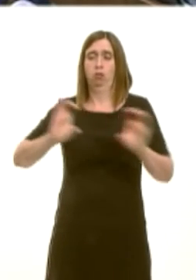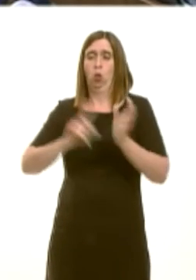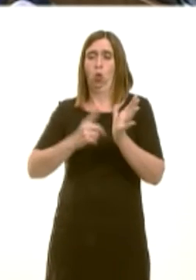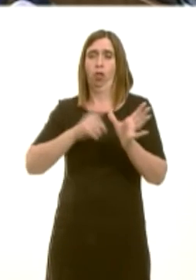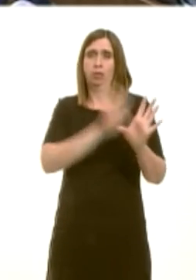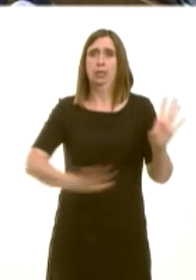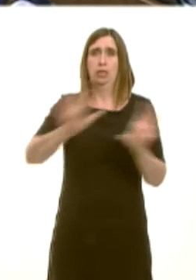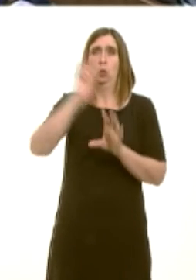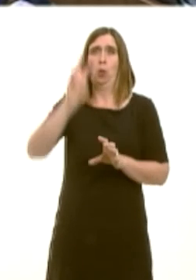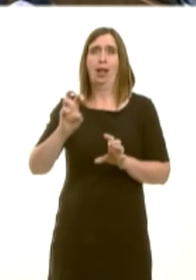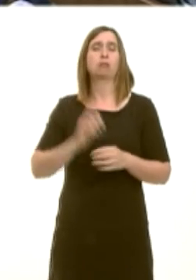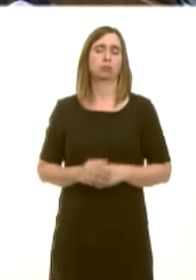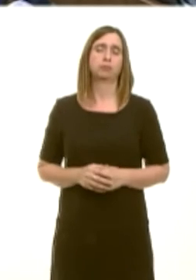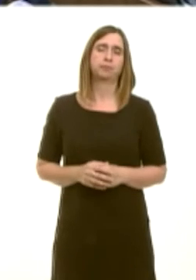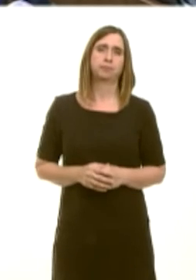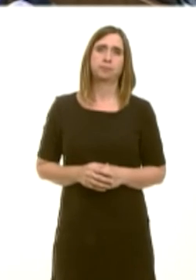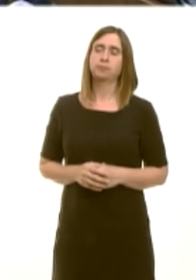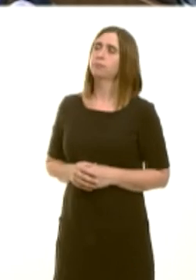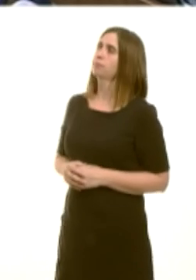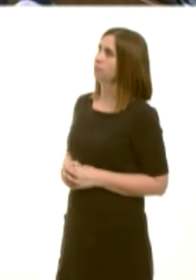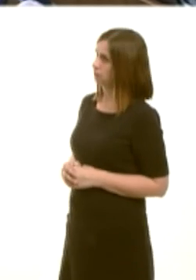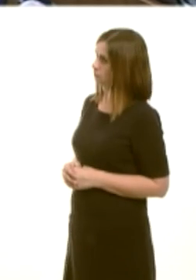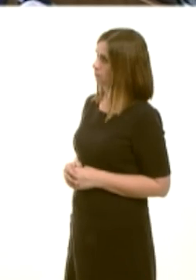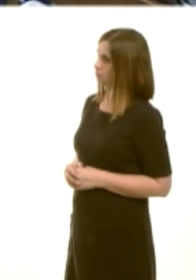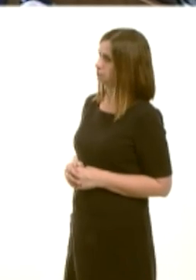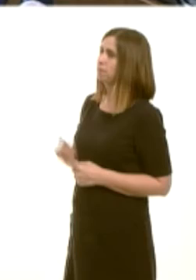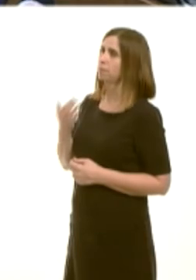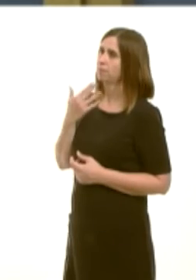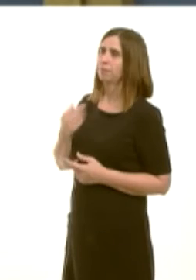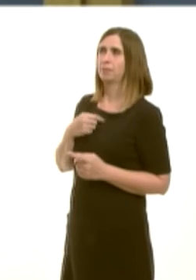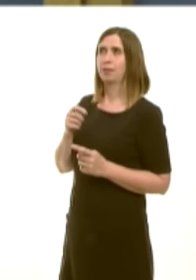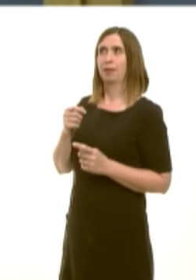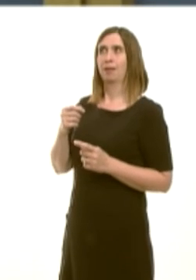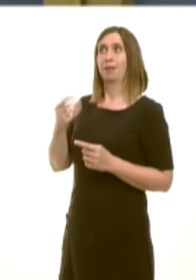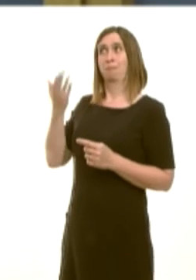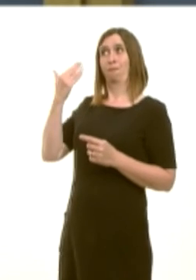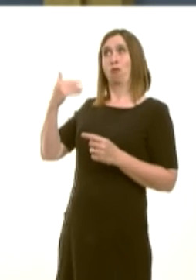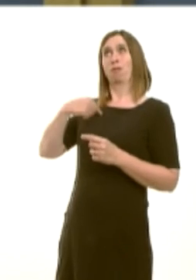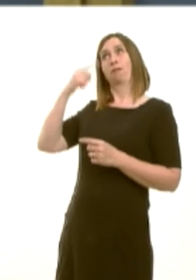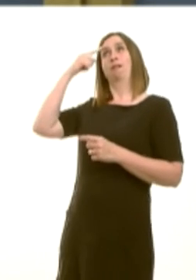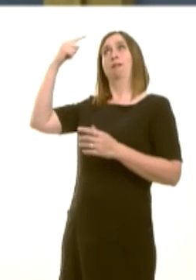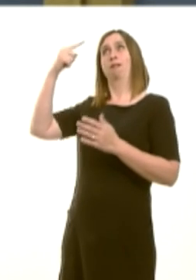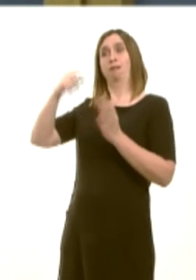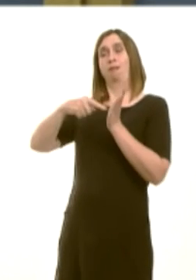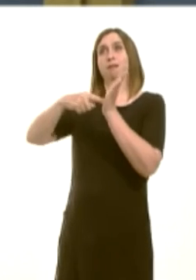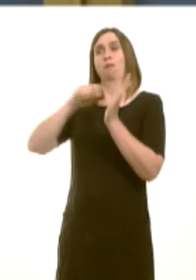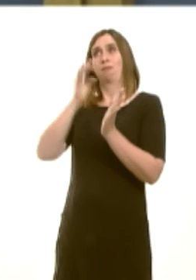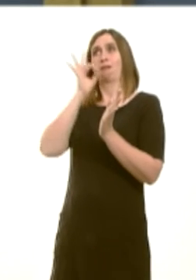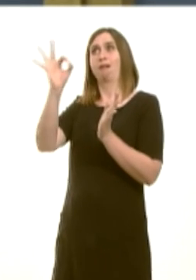Rhun ap Iorwerth: Thank you, First Minister. The nature of my question is a little different to what it was to be when I first tabled the question, because it was some half an hour